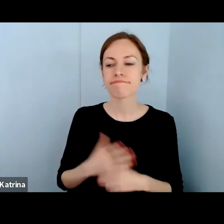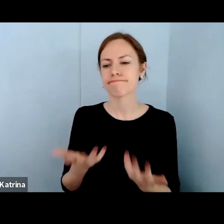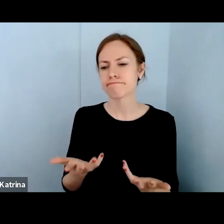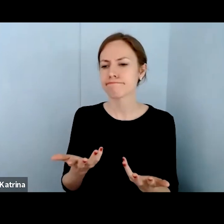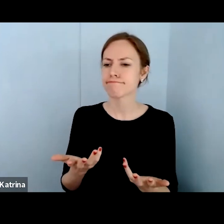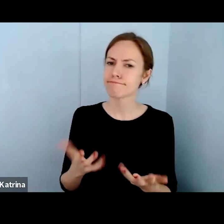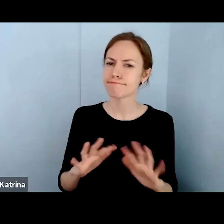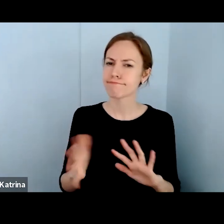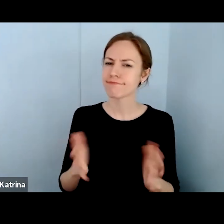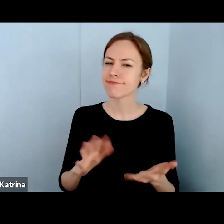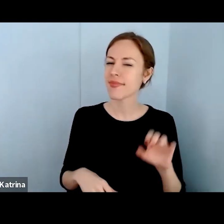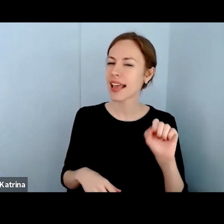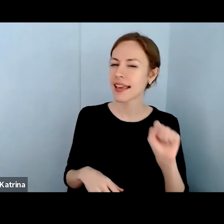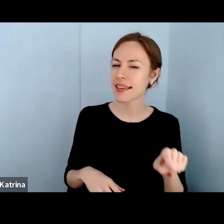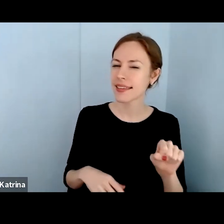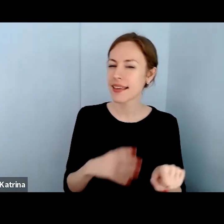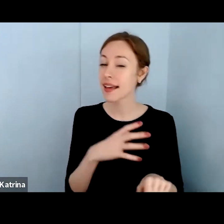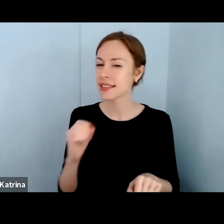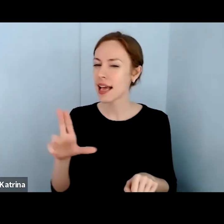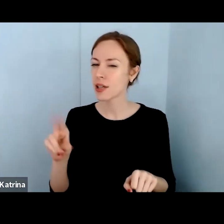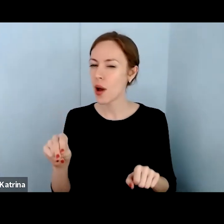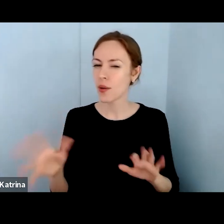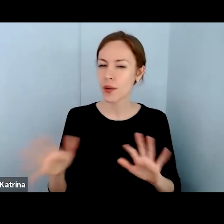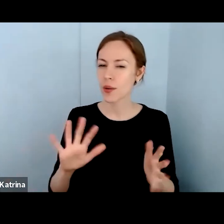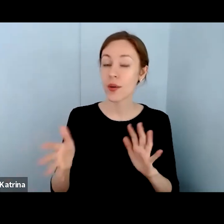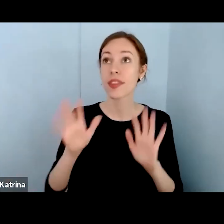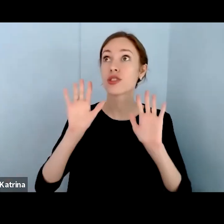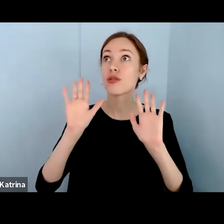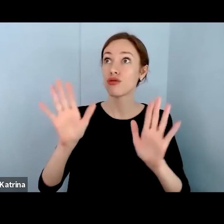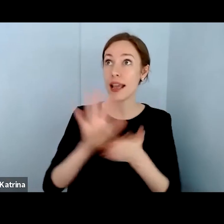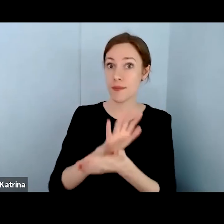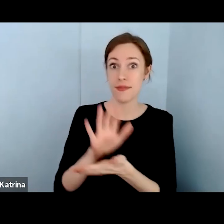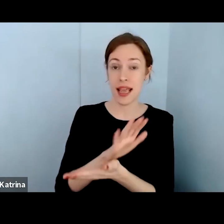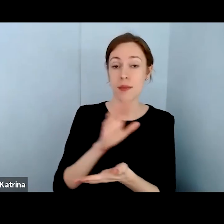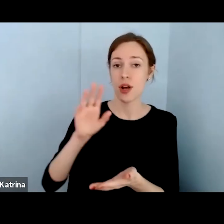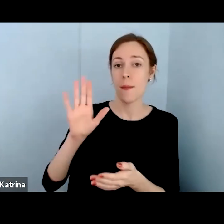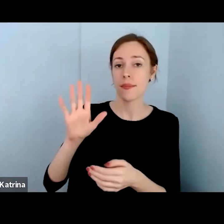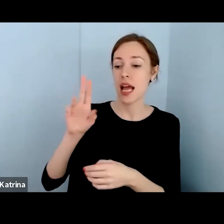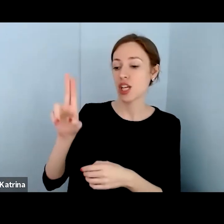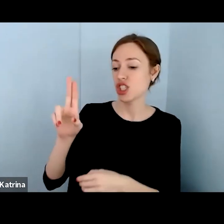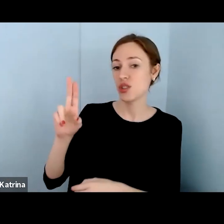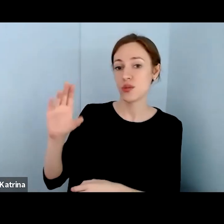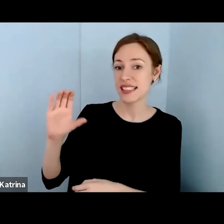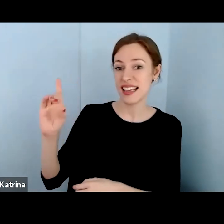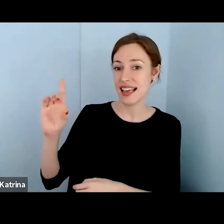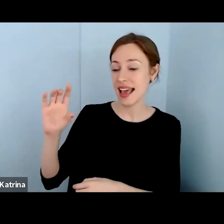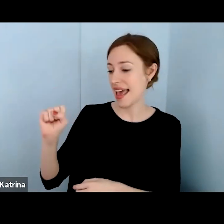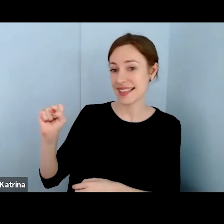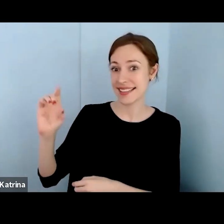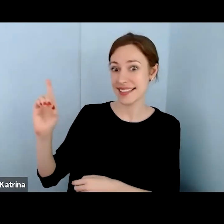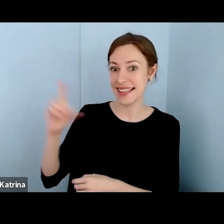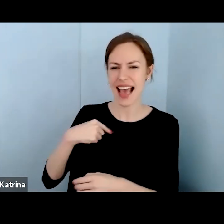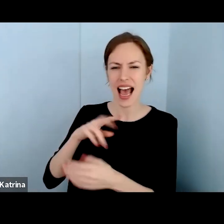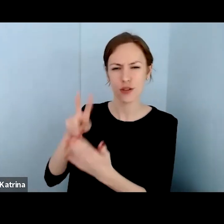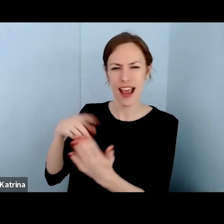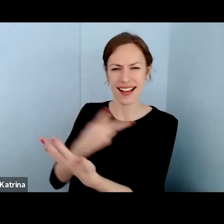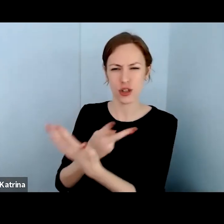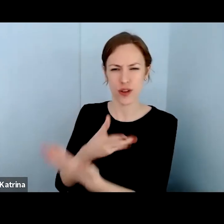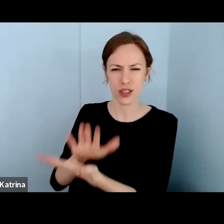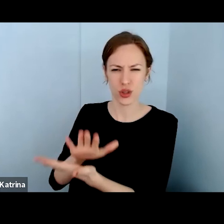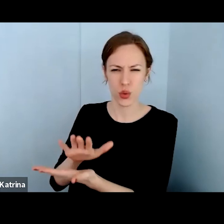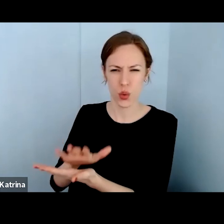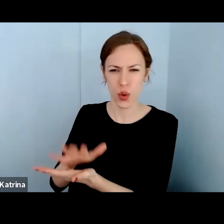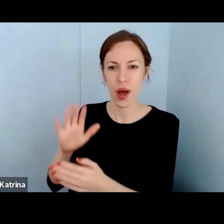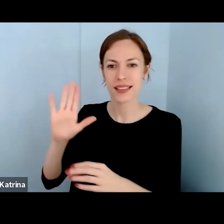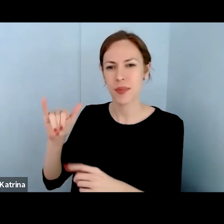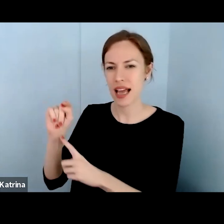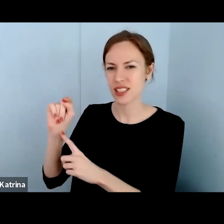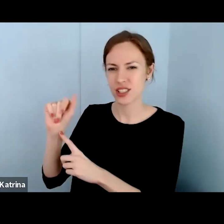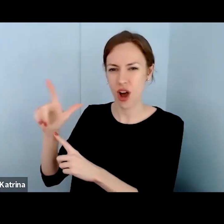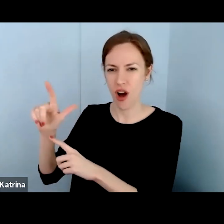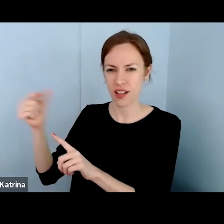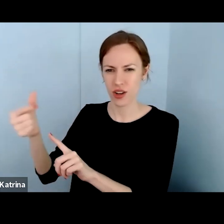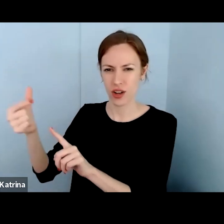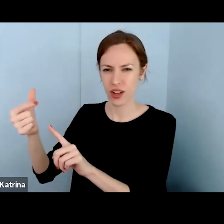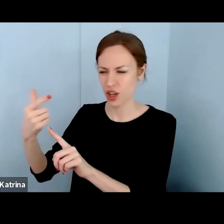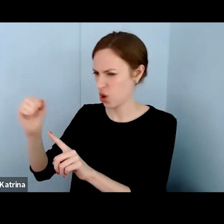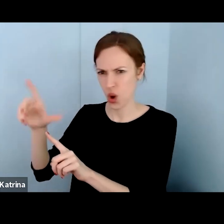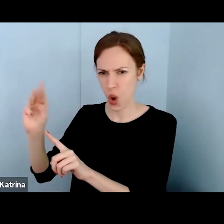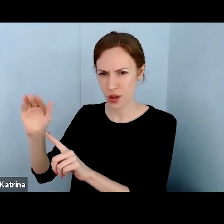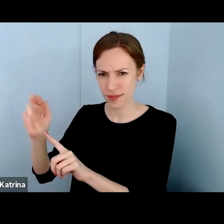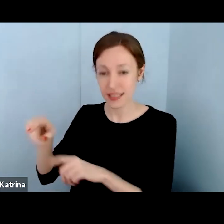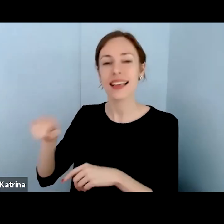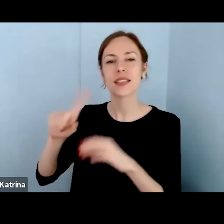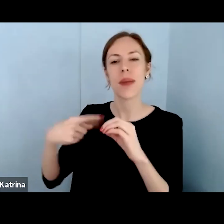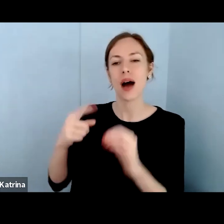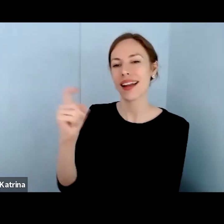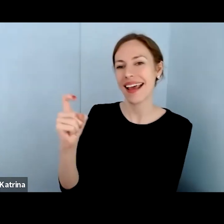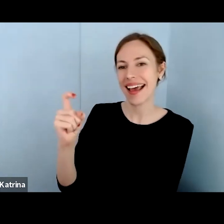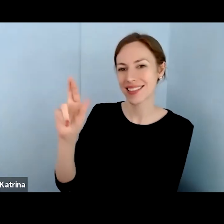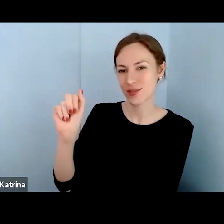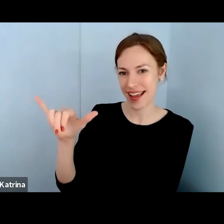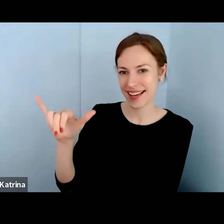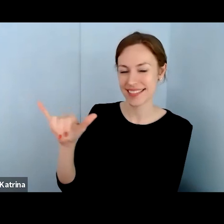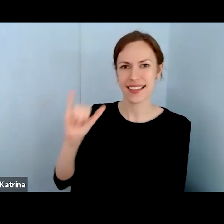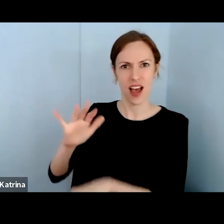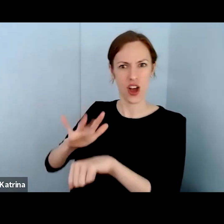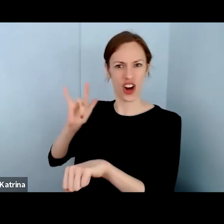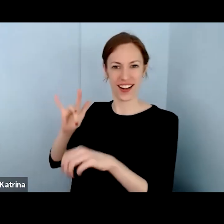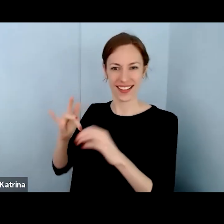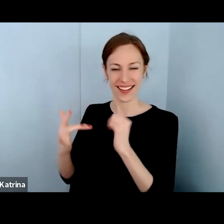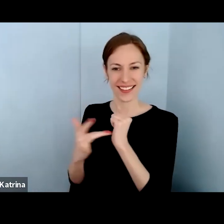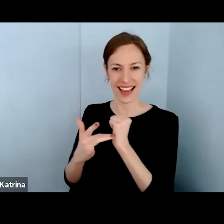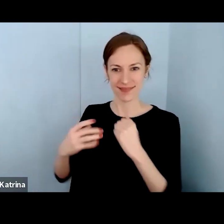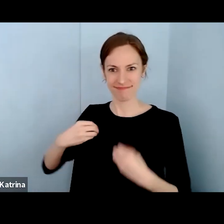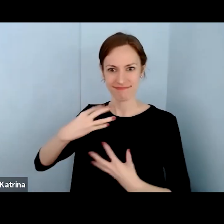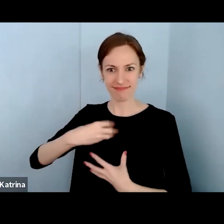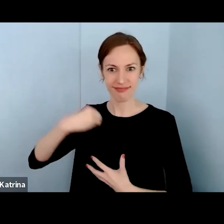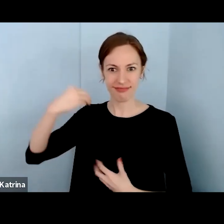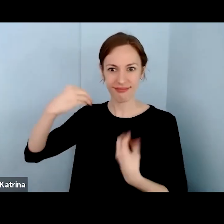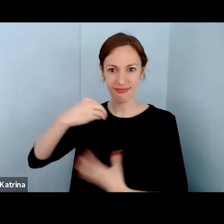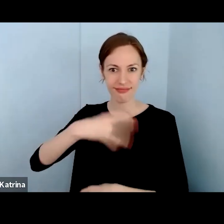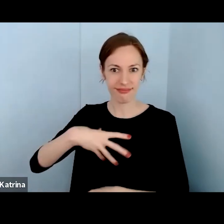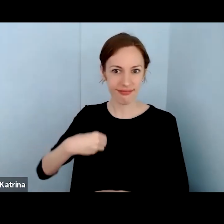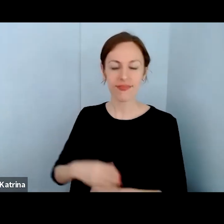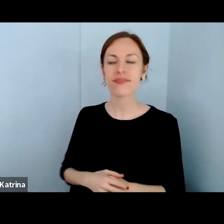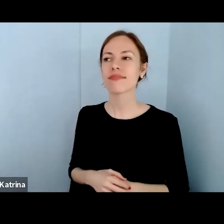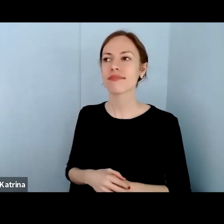I, there's a great paper by tal Golan at UCSD that I read and grad school that I often go back to about x rays. So x rays. You know it's early technology and you can imagine someone wants to go to court to sue their boss because they broke their hand